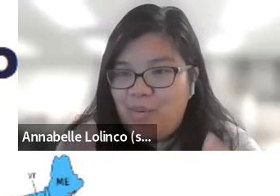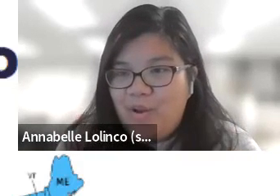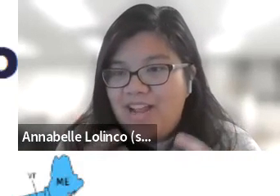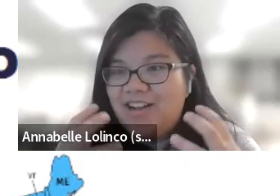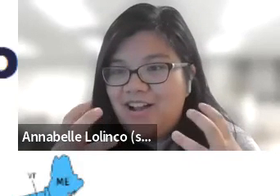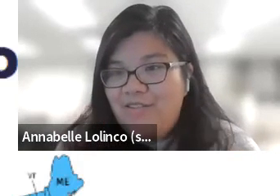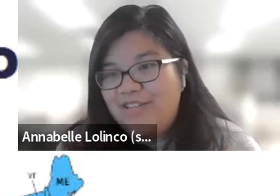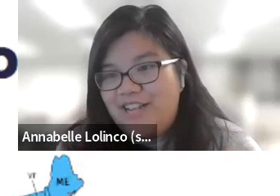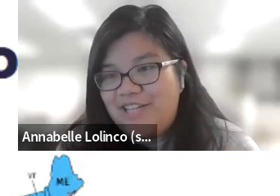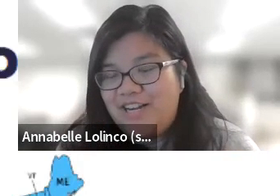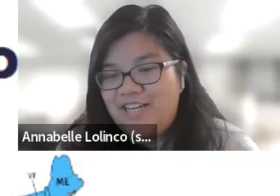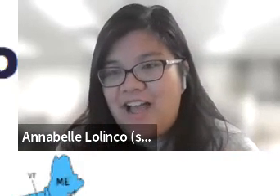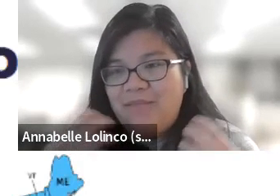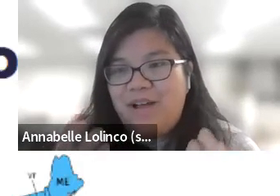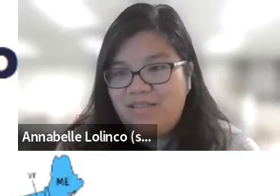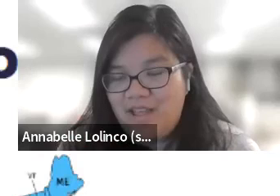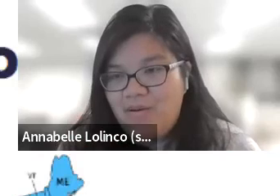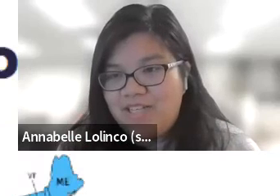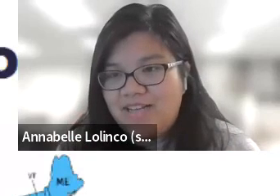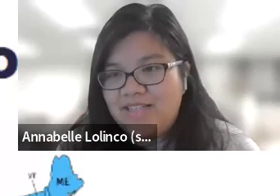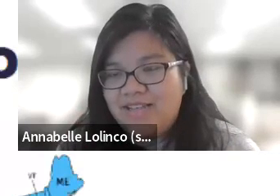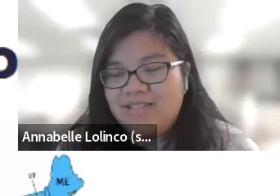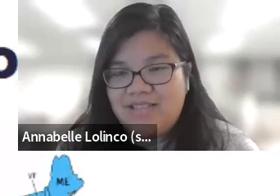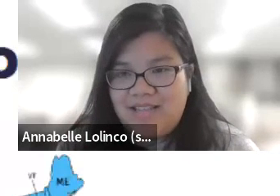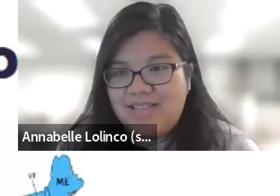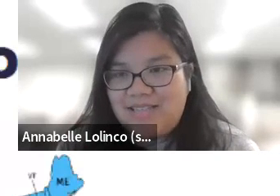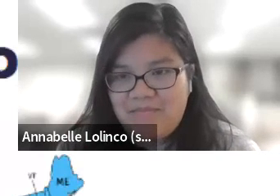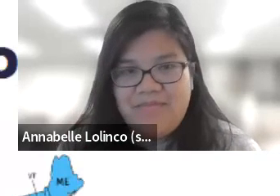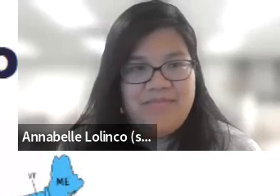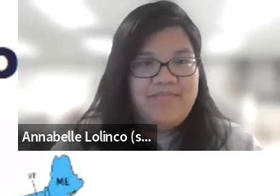Annabelle Lolinco (she/her): great conversation and time about language access.